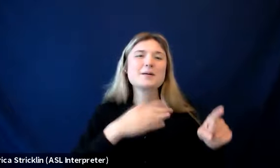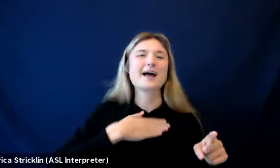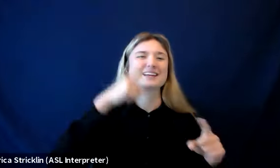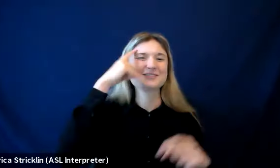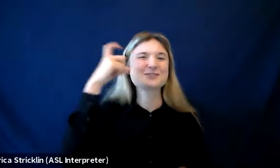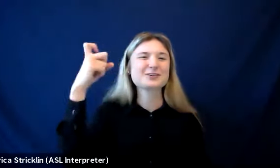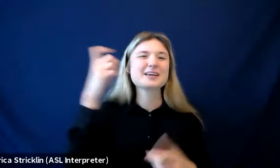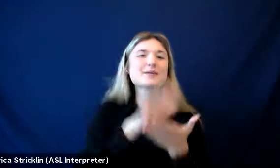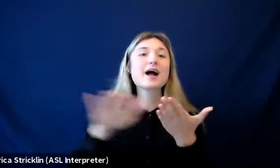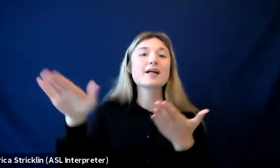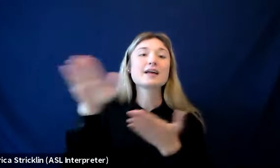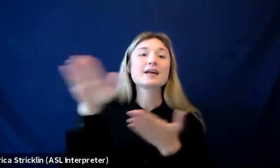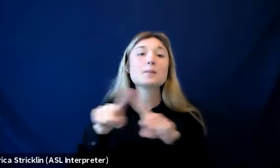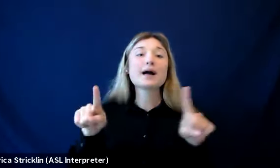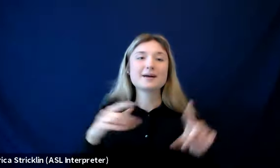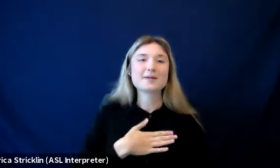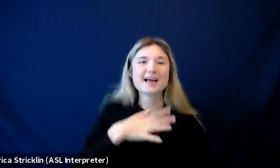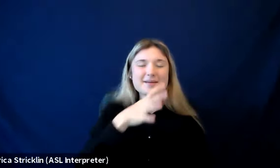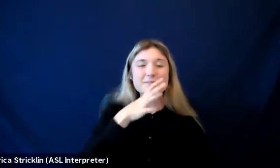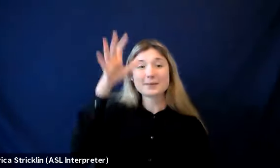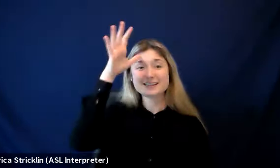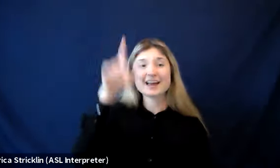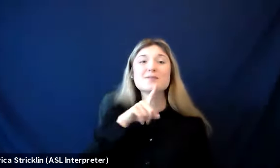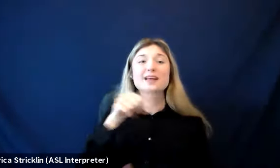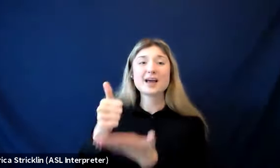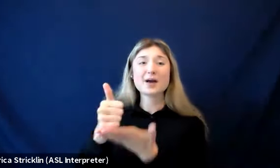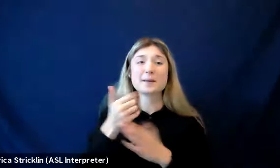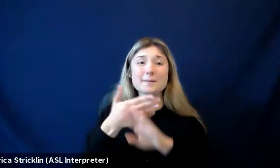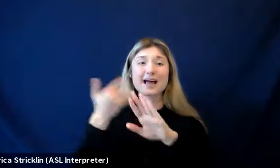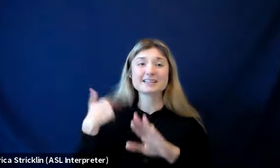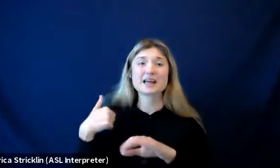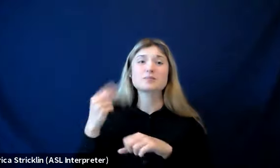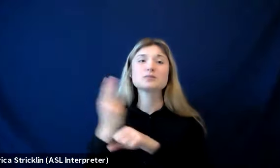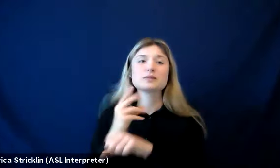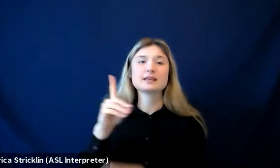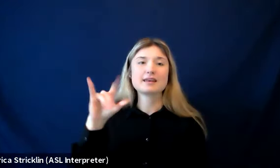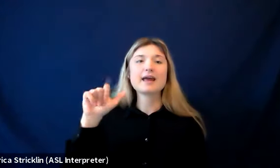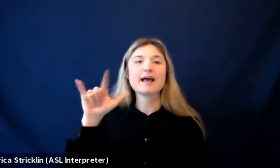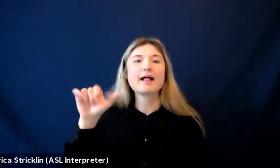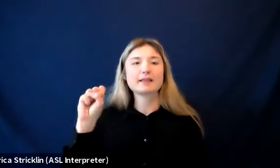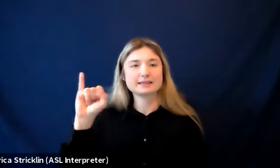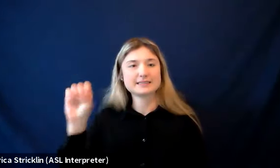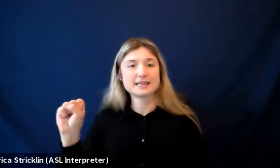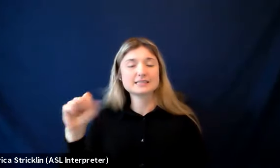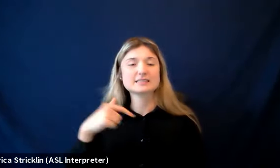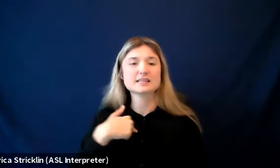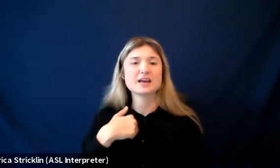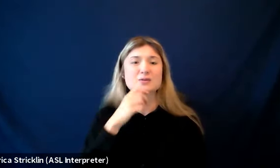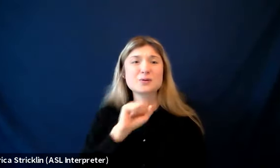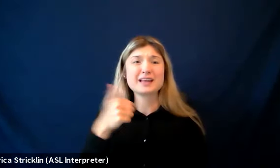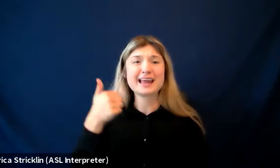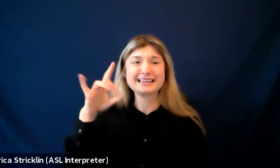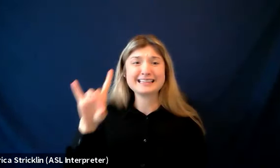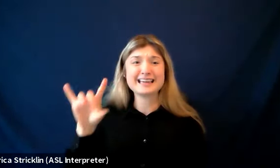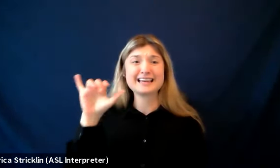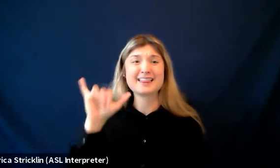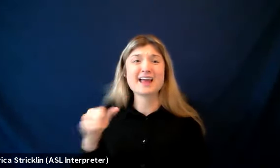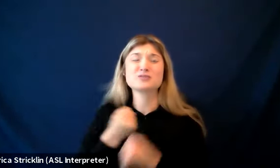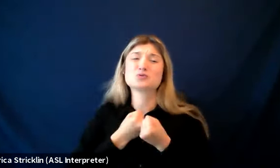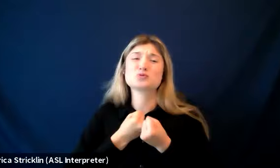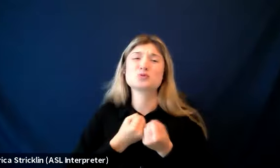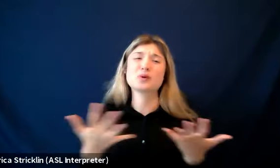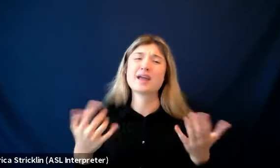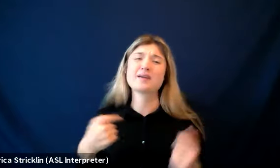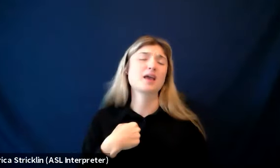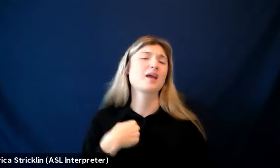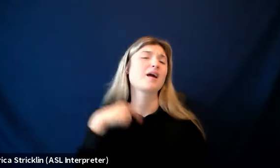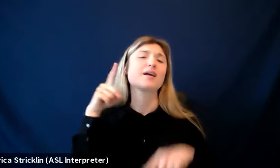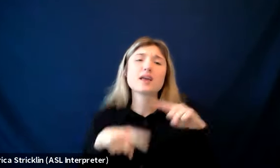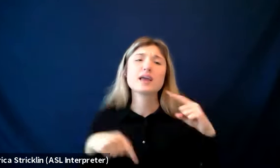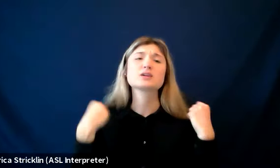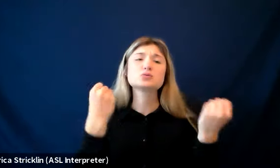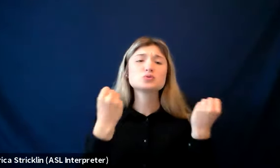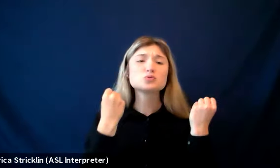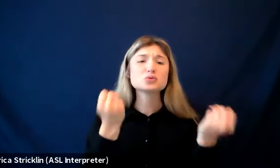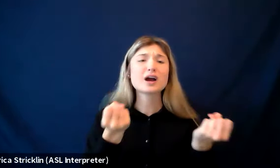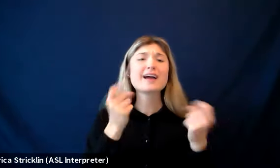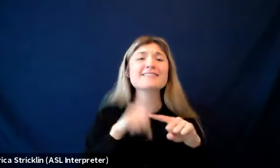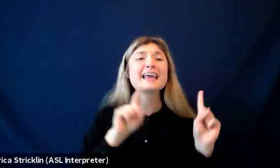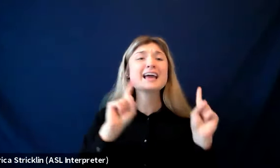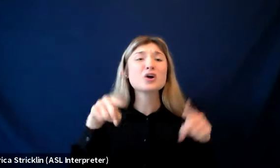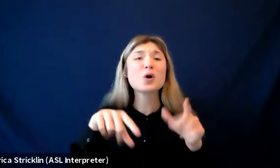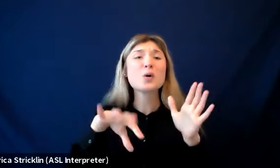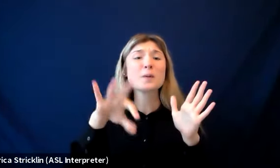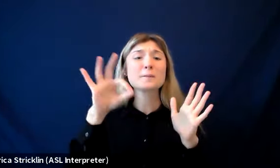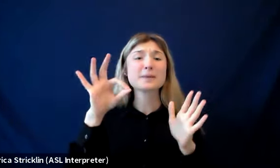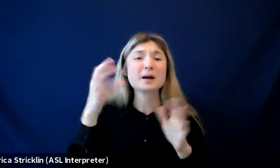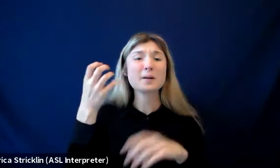One thing that they really helped me with is when I was on dialysis at the time. And at 18 years old on dialysis, it took a lot out of me I was not able to drive, I can pick up a gala to make myself a glass of something.